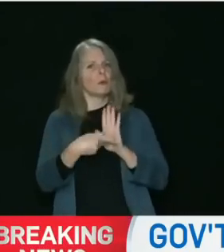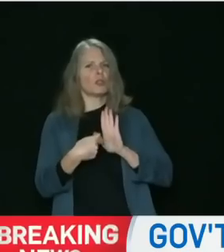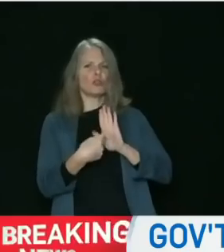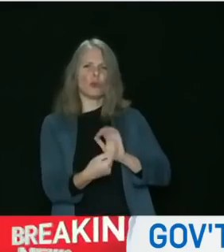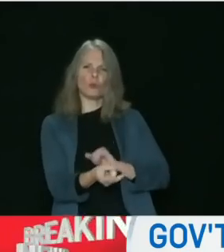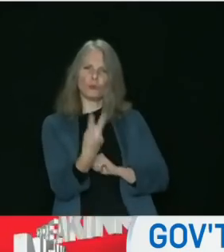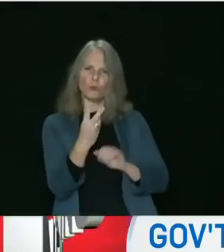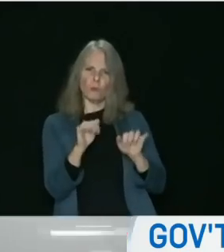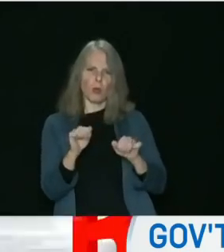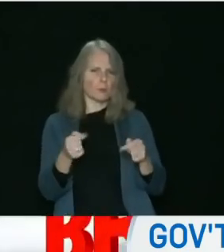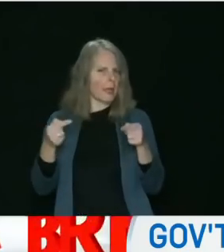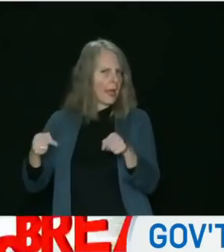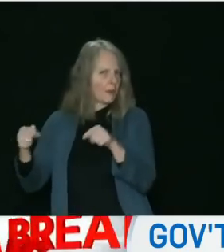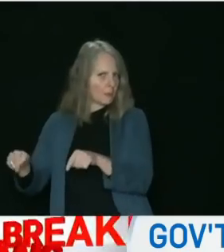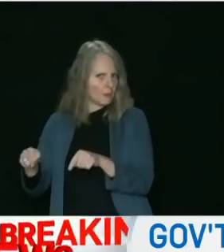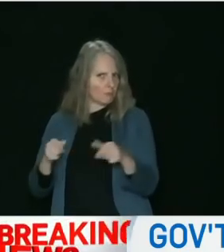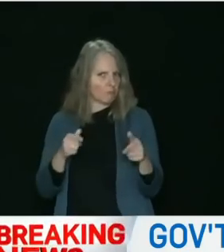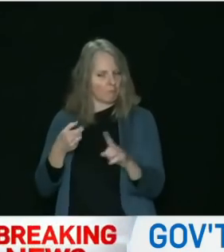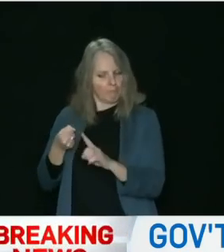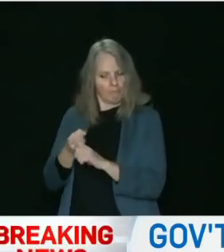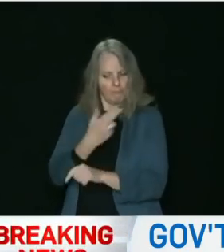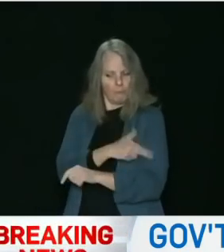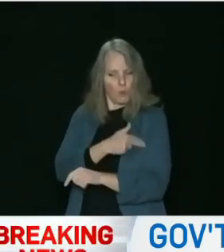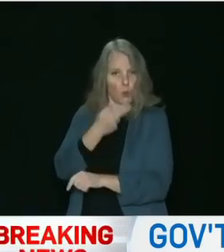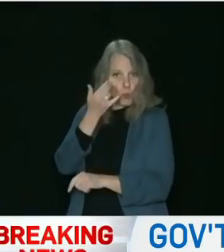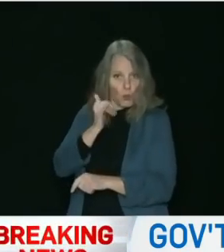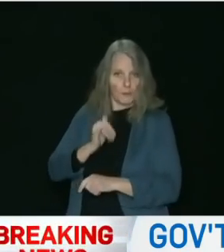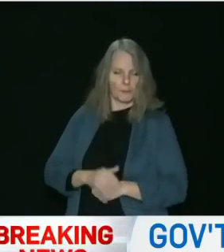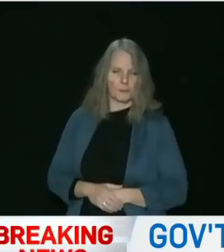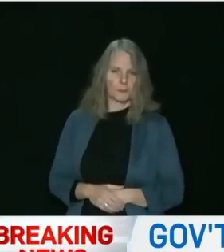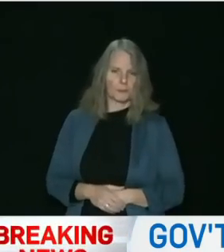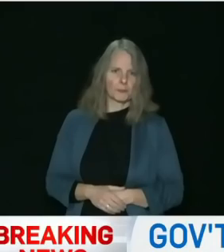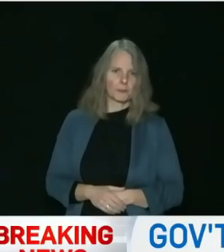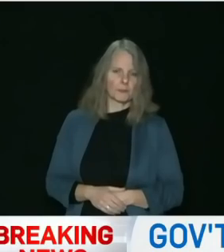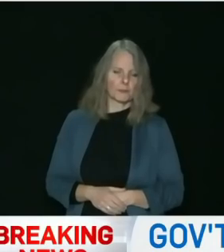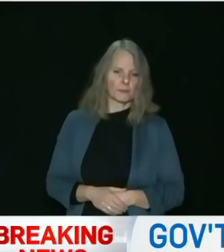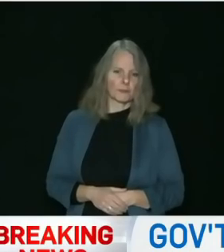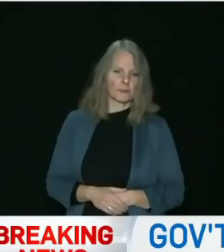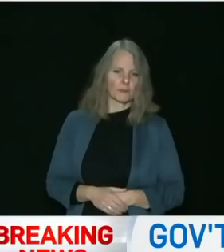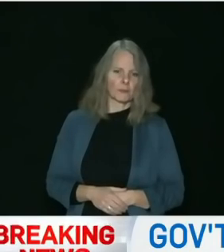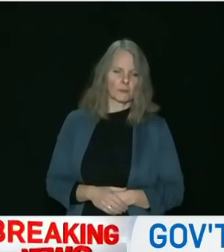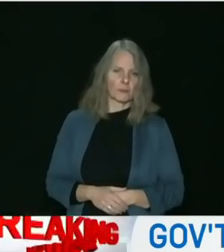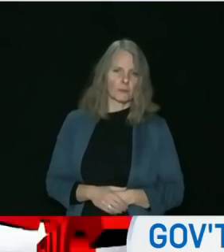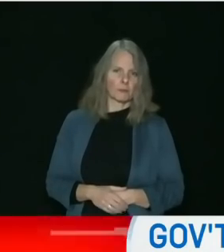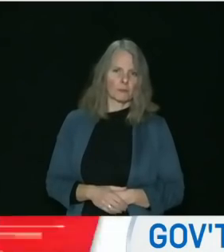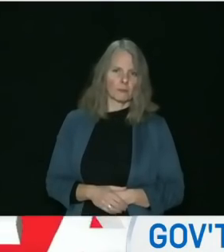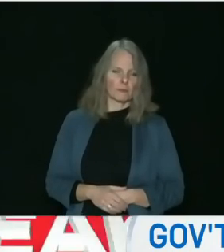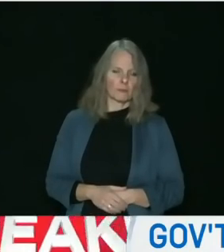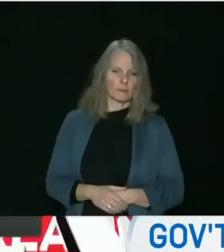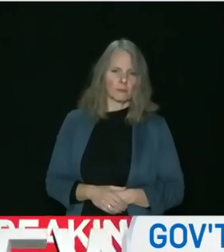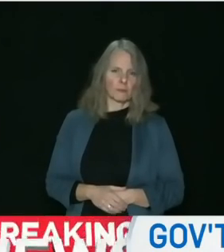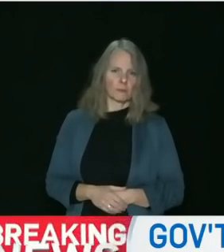WITH THE CURRENT PUBLIC HEALTH MEASURES IN MANY PLACES IN THE